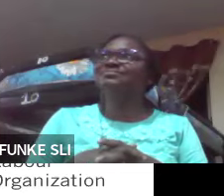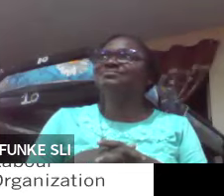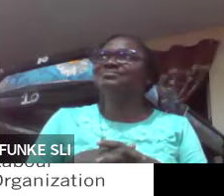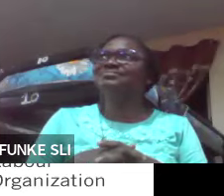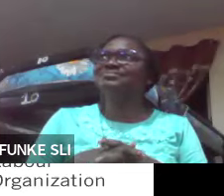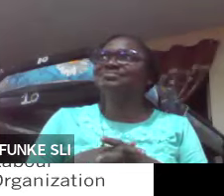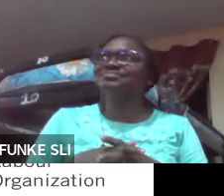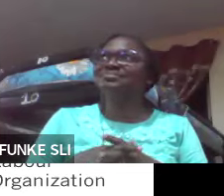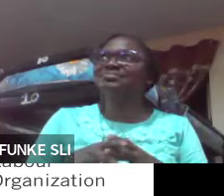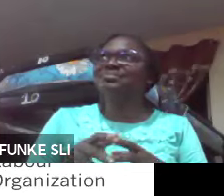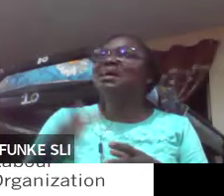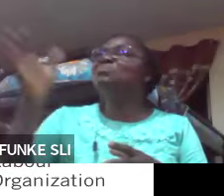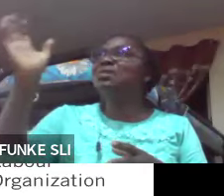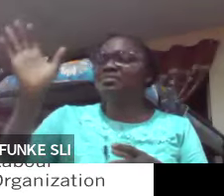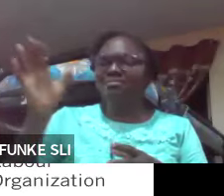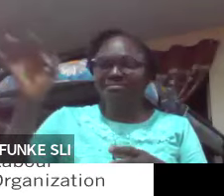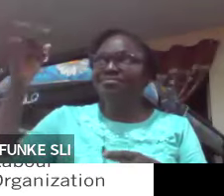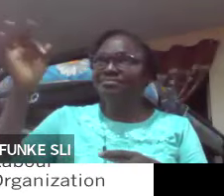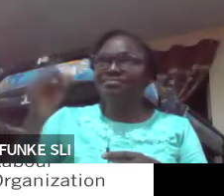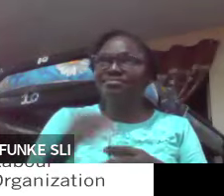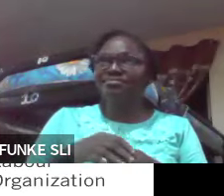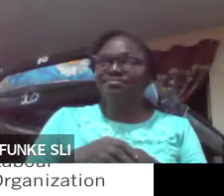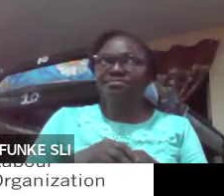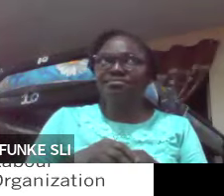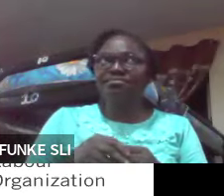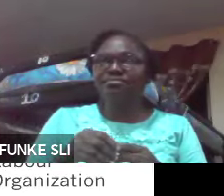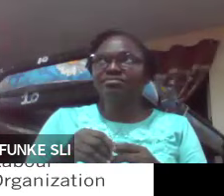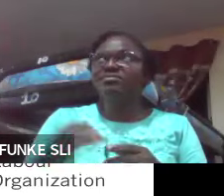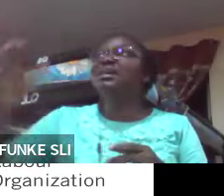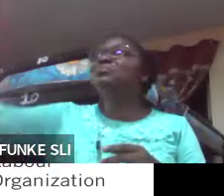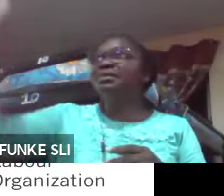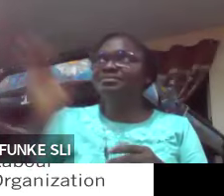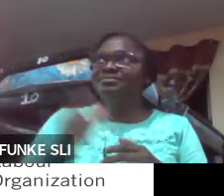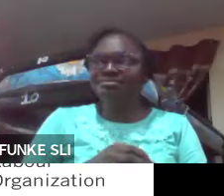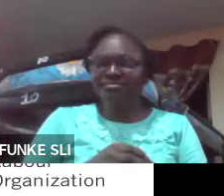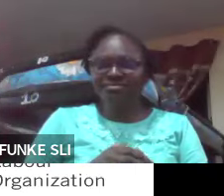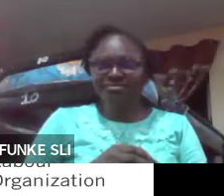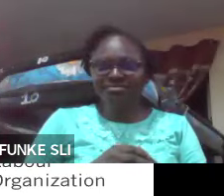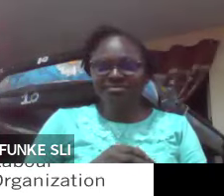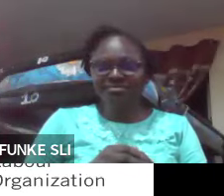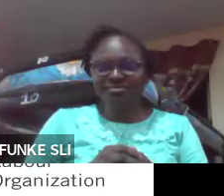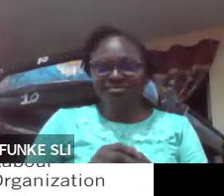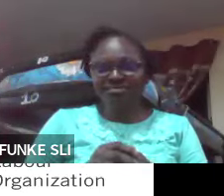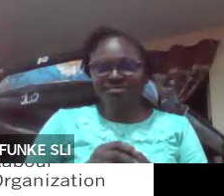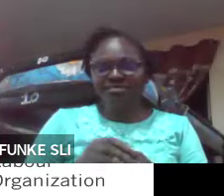sola bakre: Let me add also that the recordings from this sola bakre: class will be on our Youtube channel.